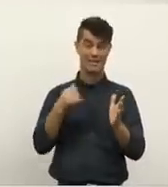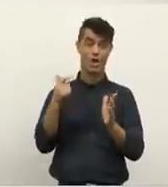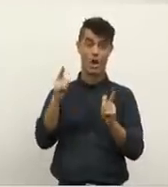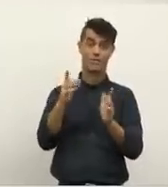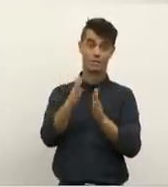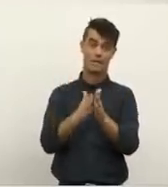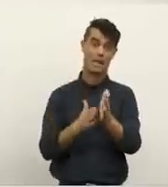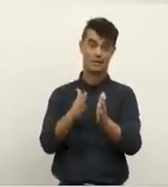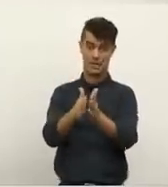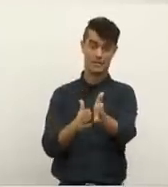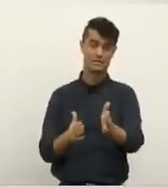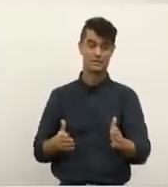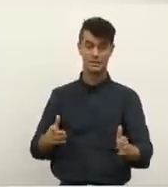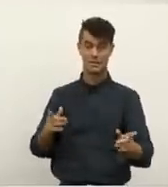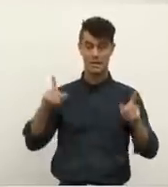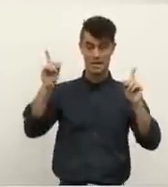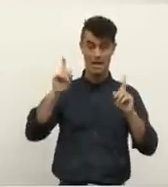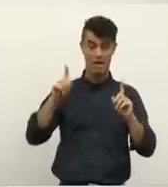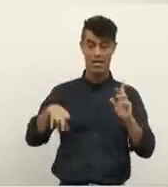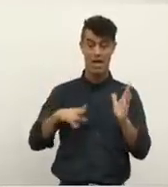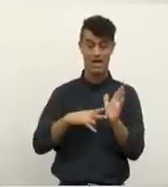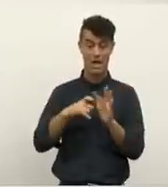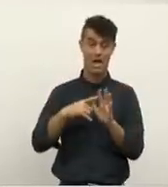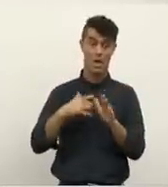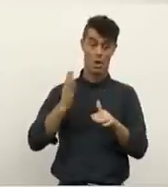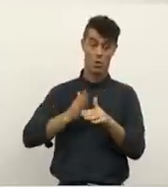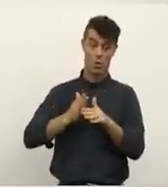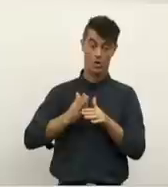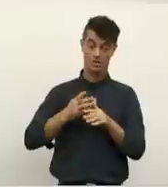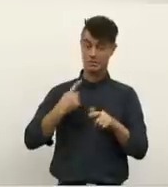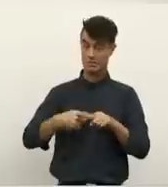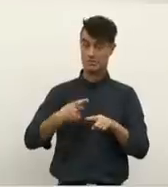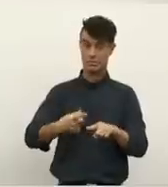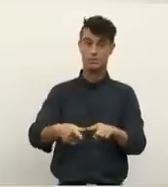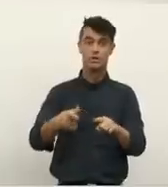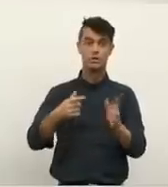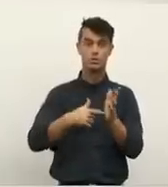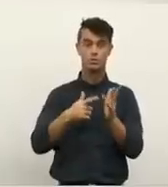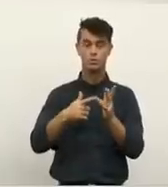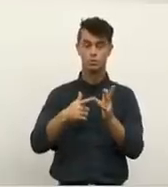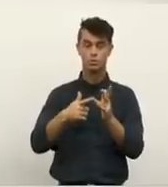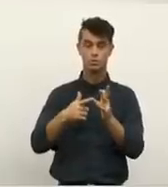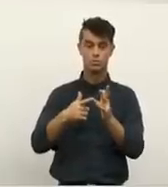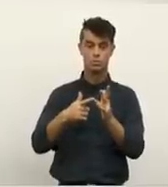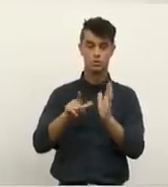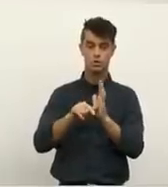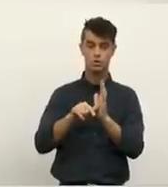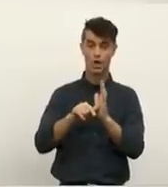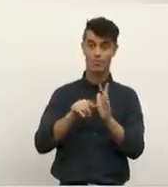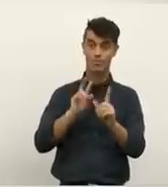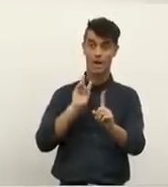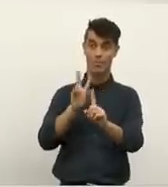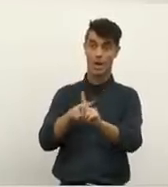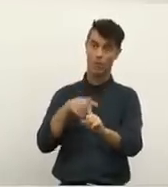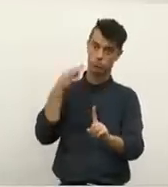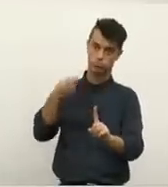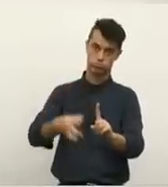There's work that's actively being done at the agency to get that timeframe tighter because a times, people had to wait months